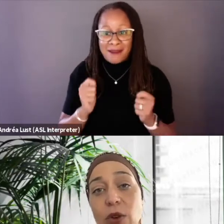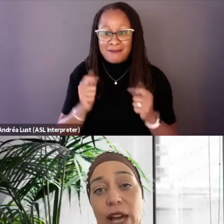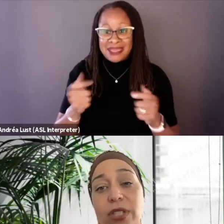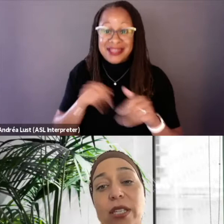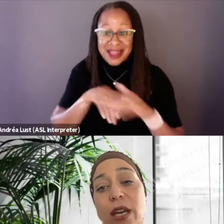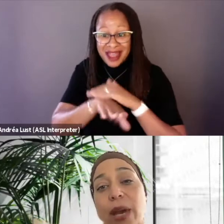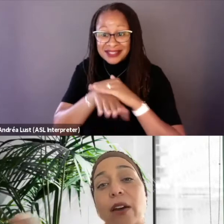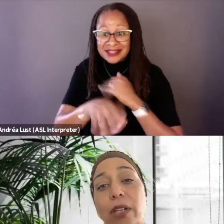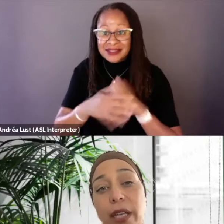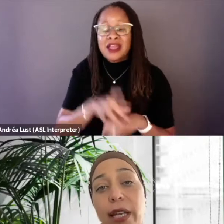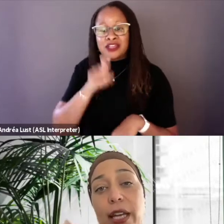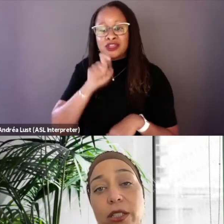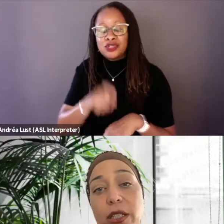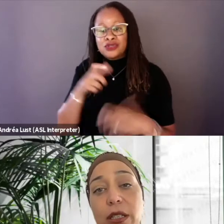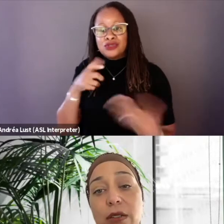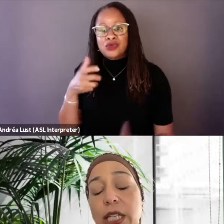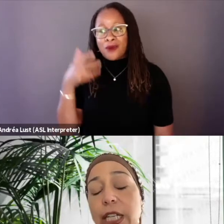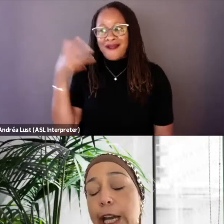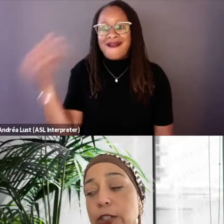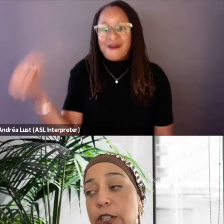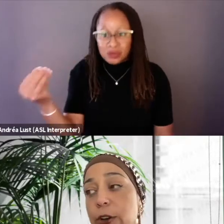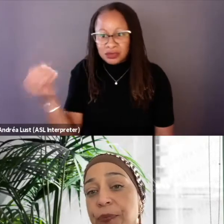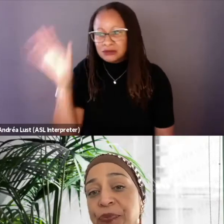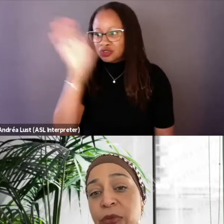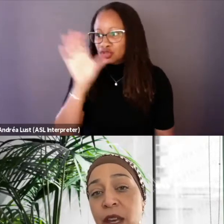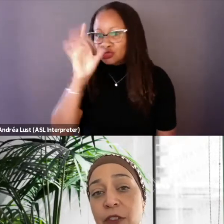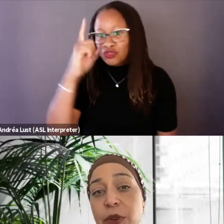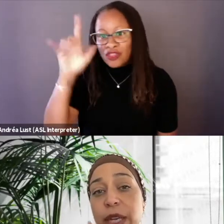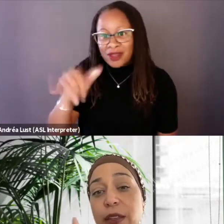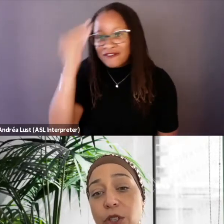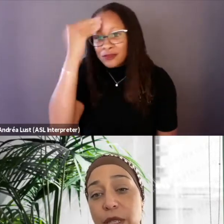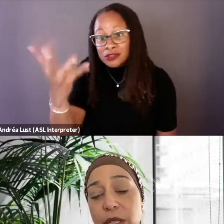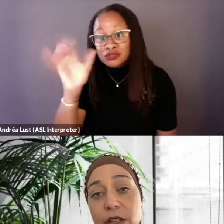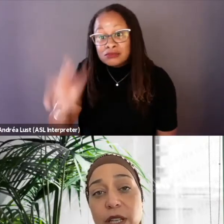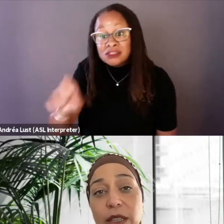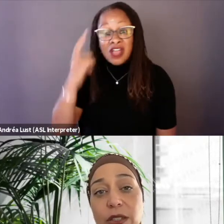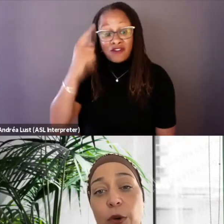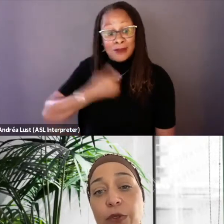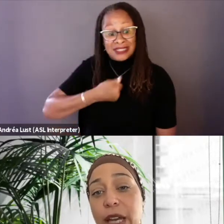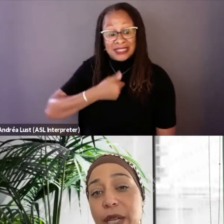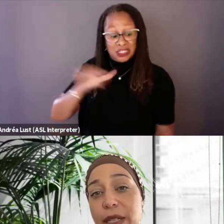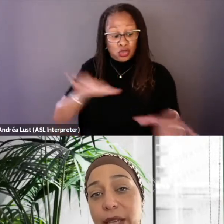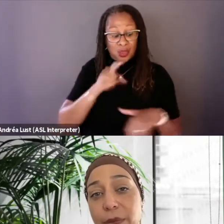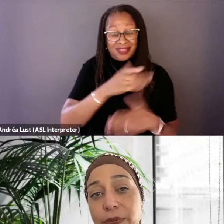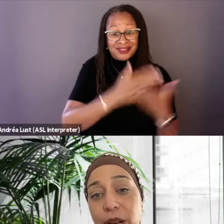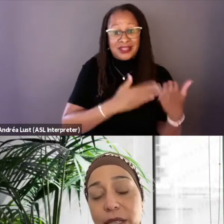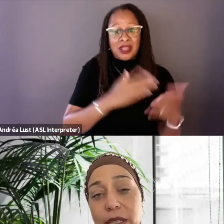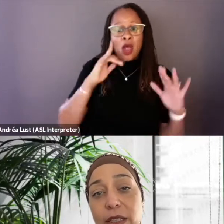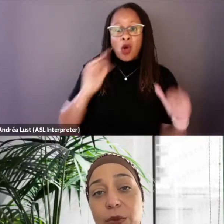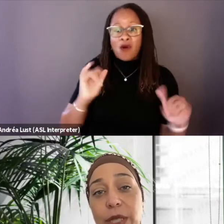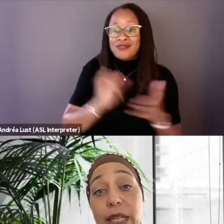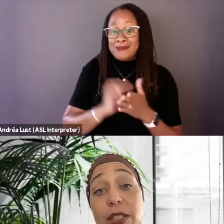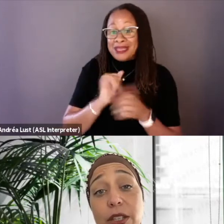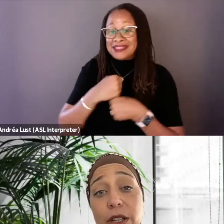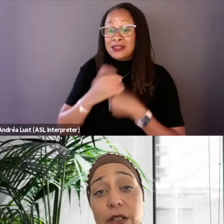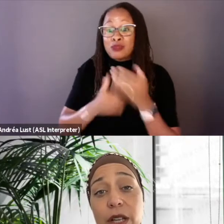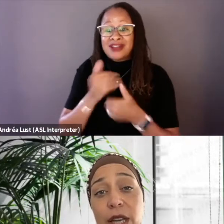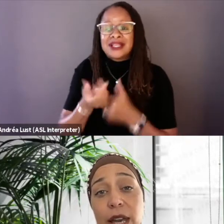You have to step out and actually, you know, seek it out. So for me doing a series like this, hopefully that makes that process a little bit easier.